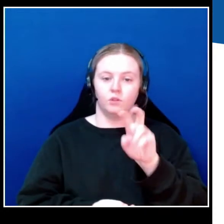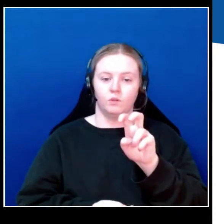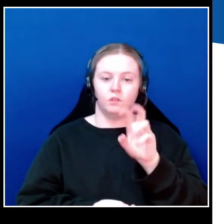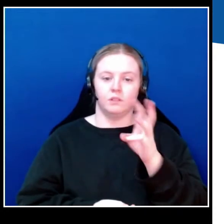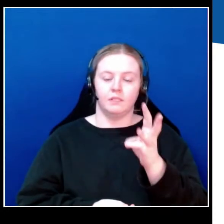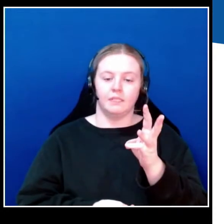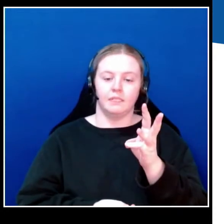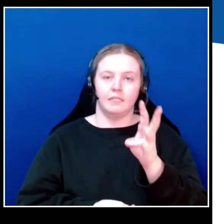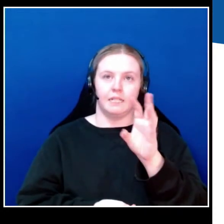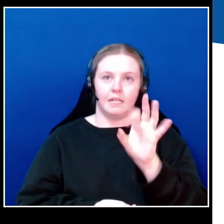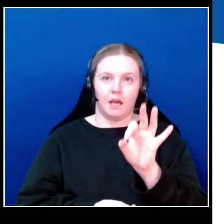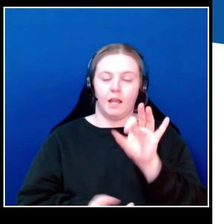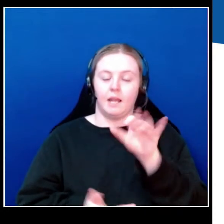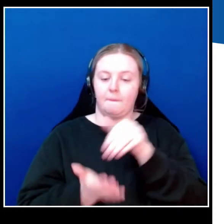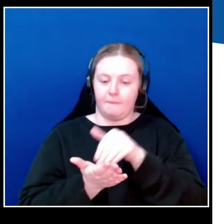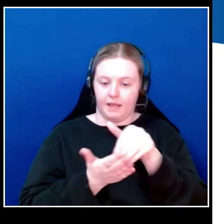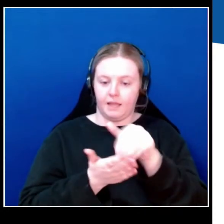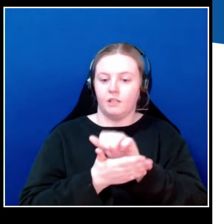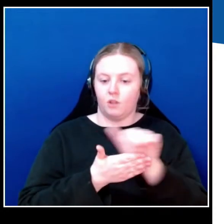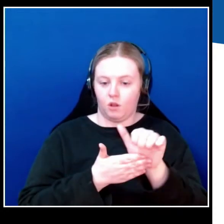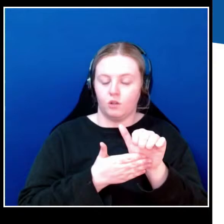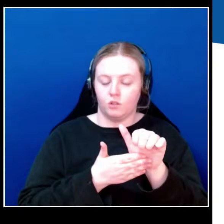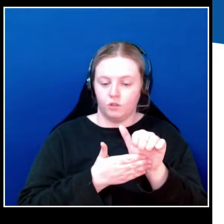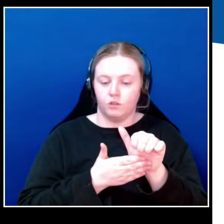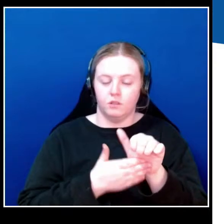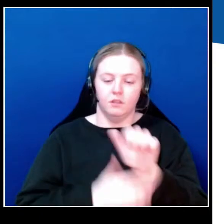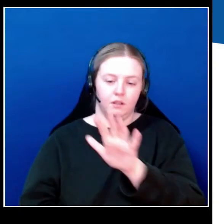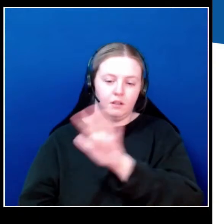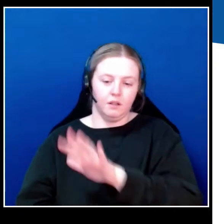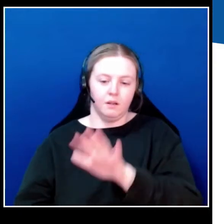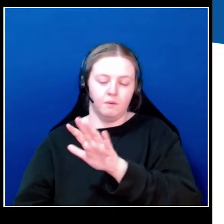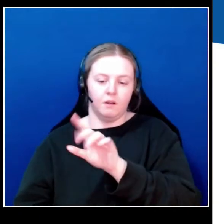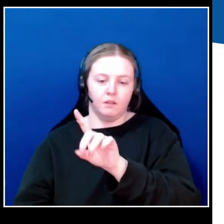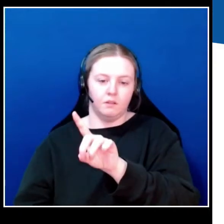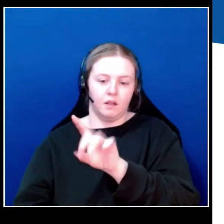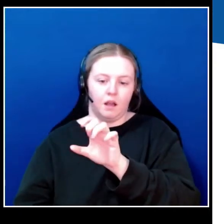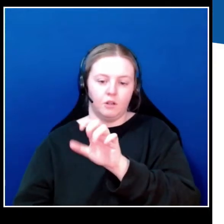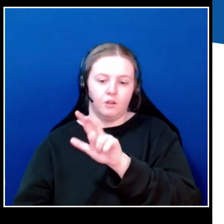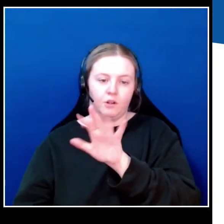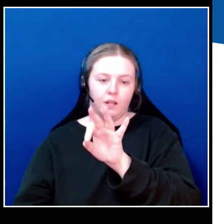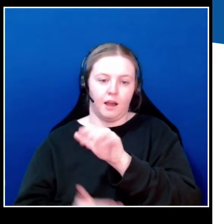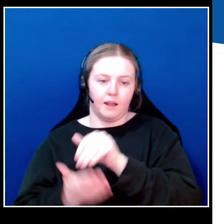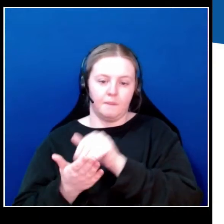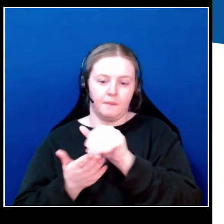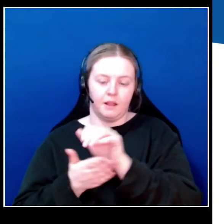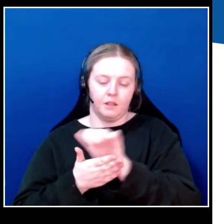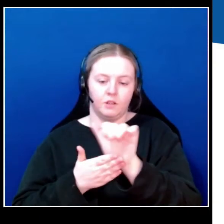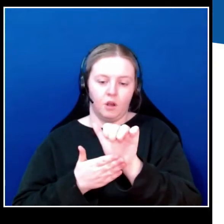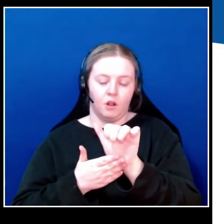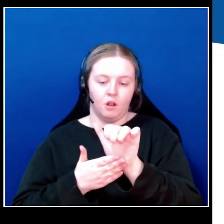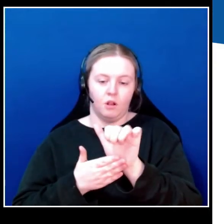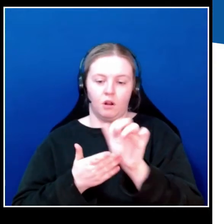Approximately $139 million was generated in user pay plus